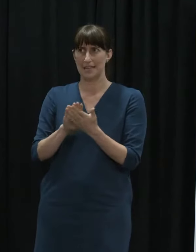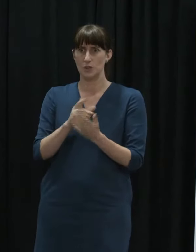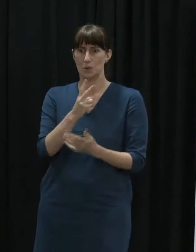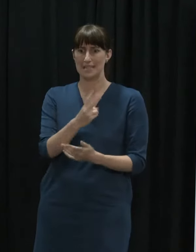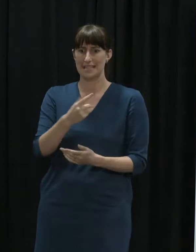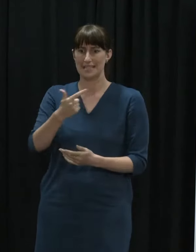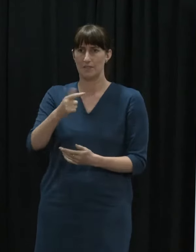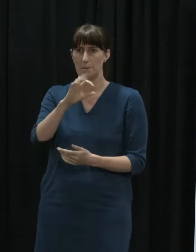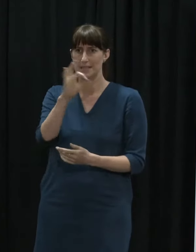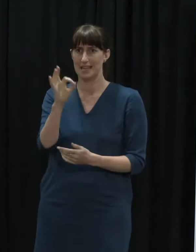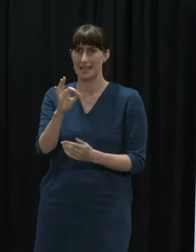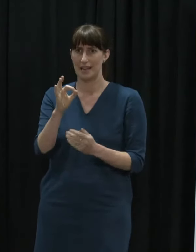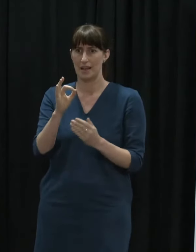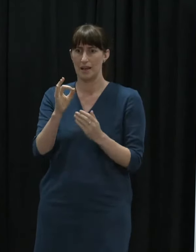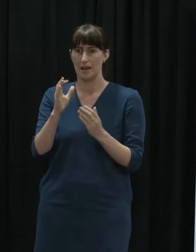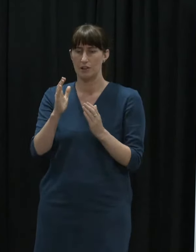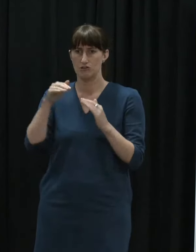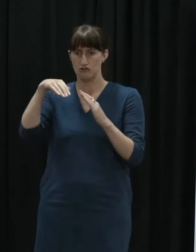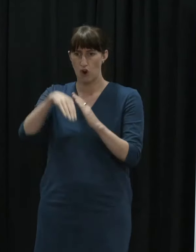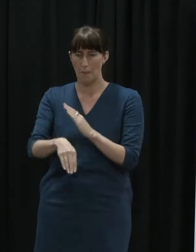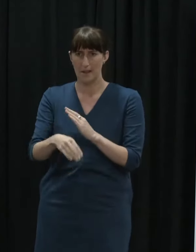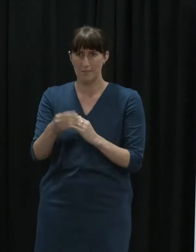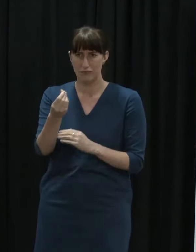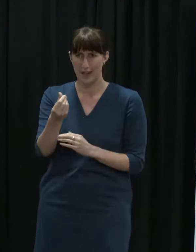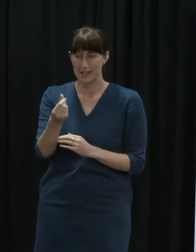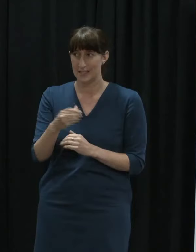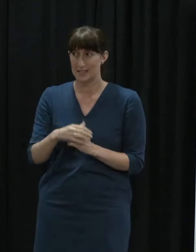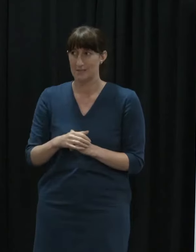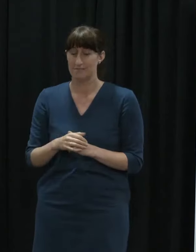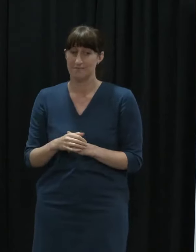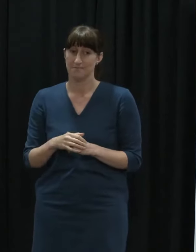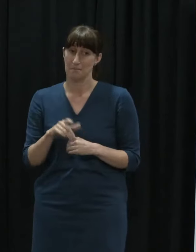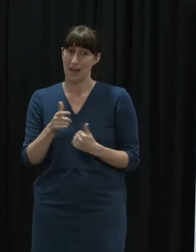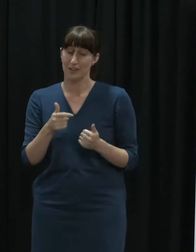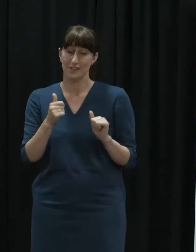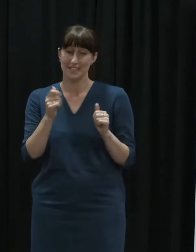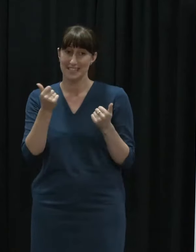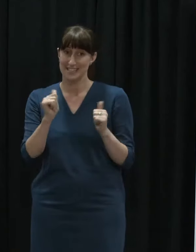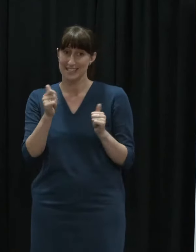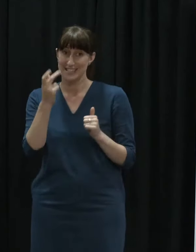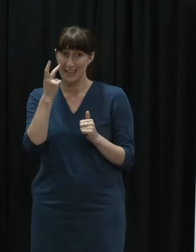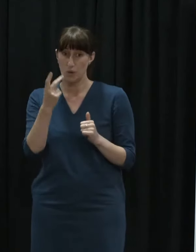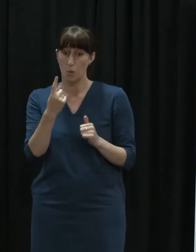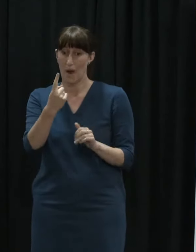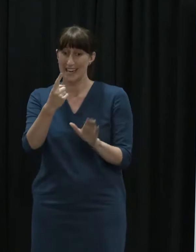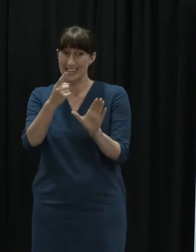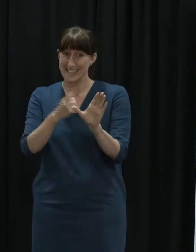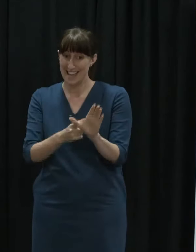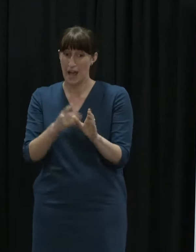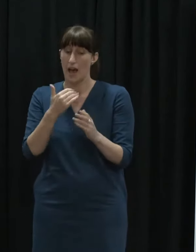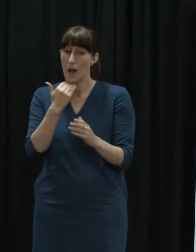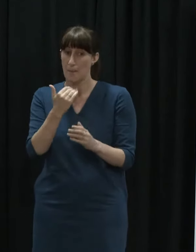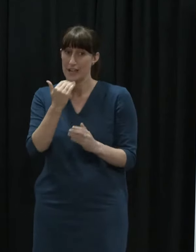If prices went back to where they were before COVID that